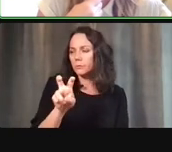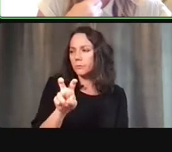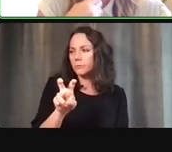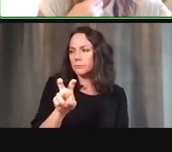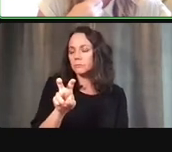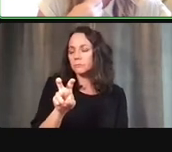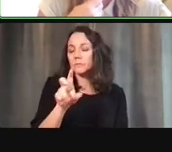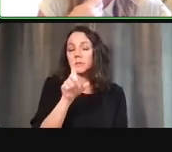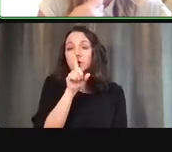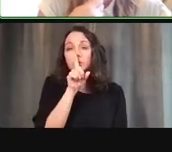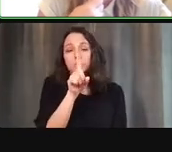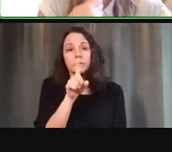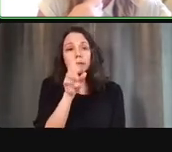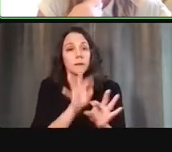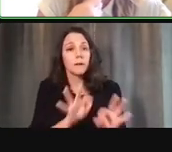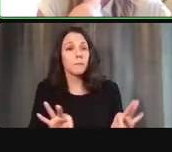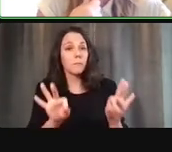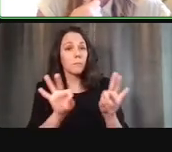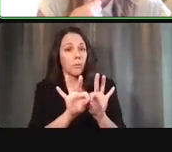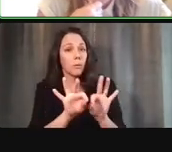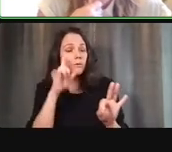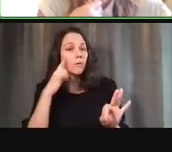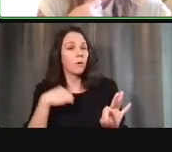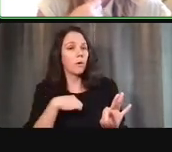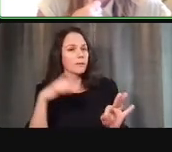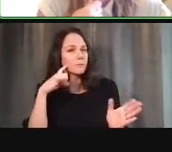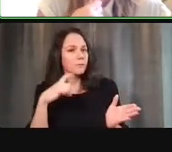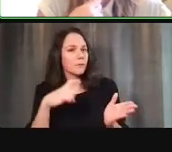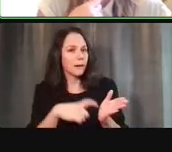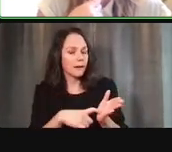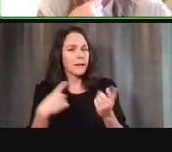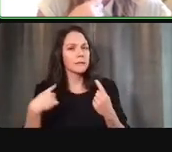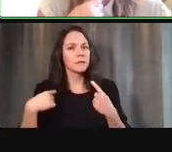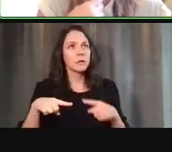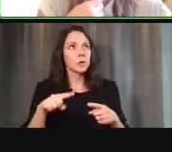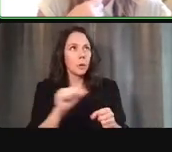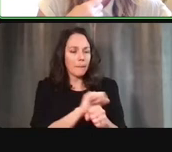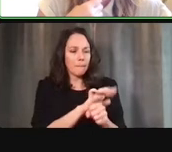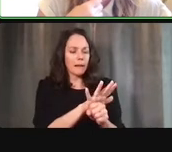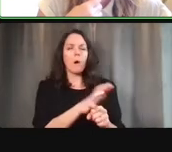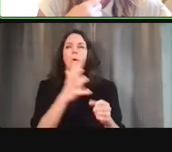that during the pandemic, there was a lot of grieving